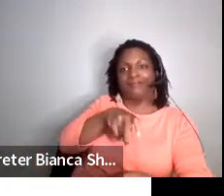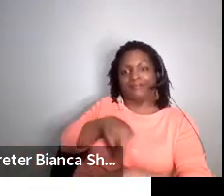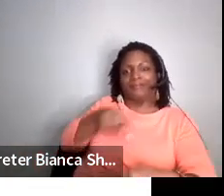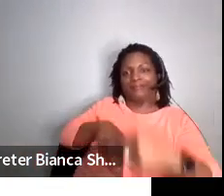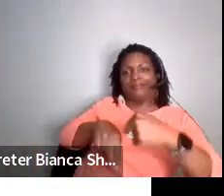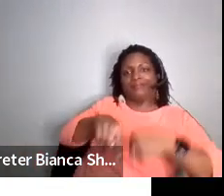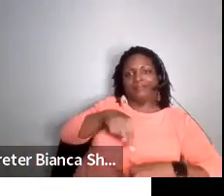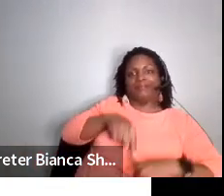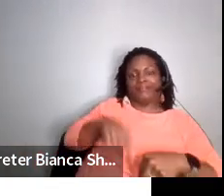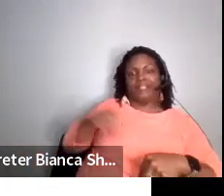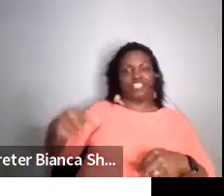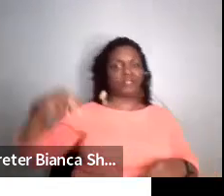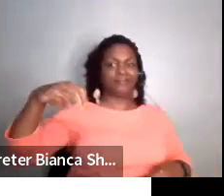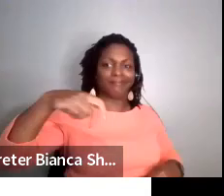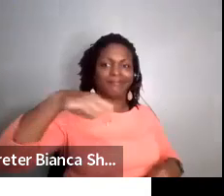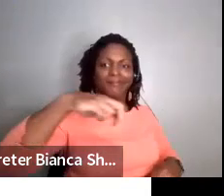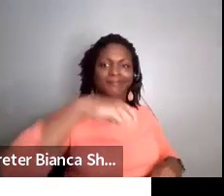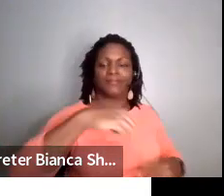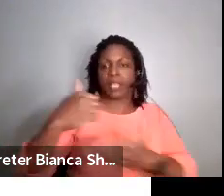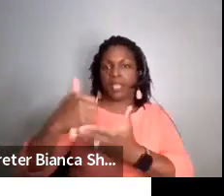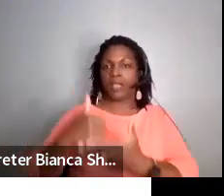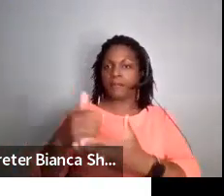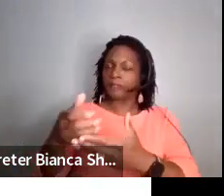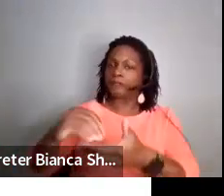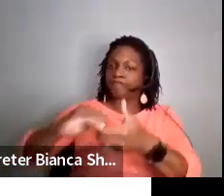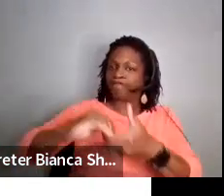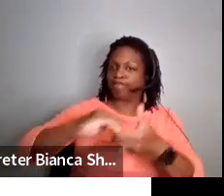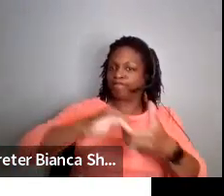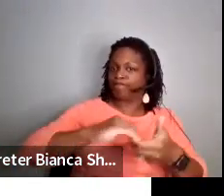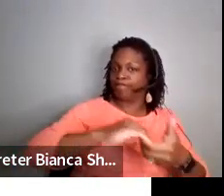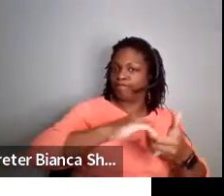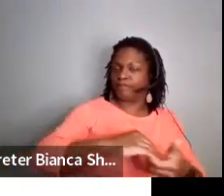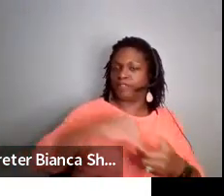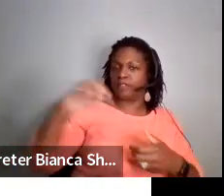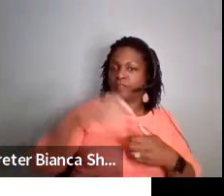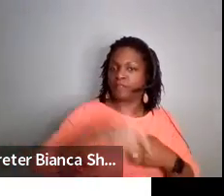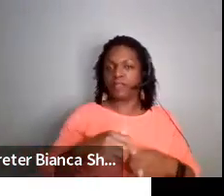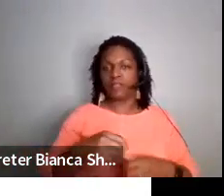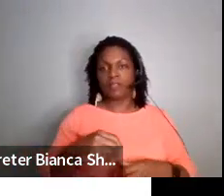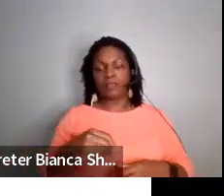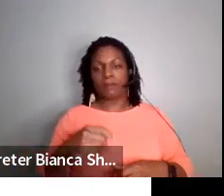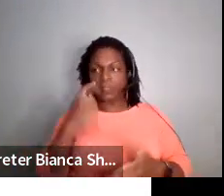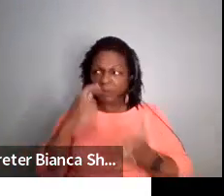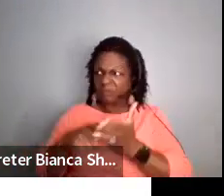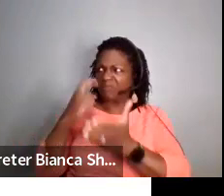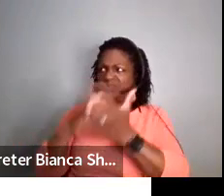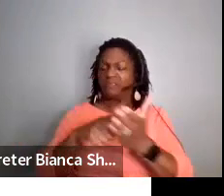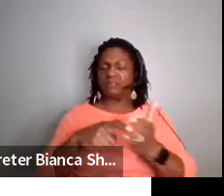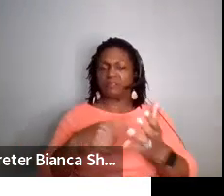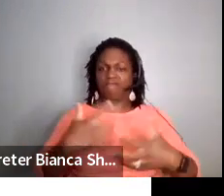E angry. I think that there was angry, You know. I think I was hurting for her.